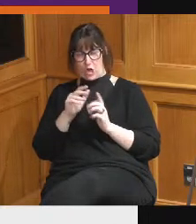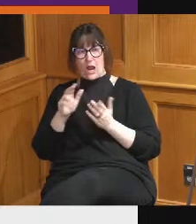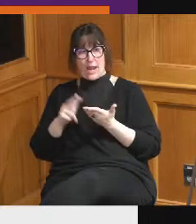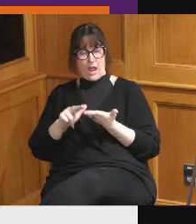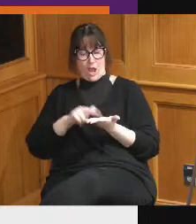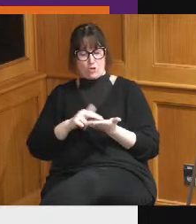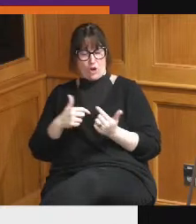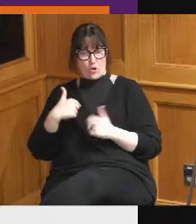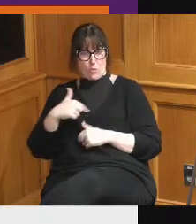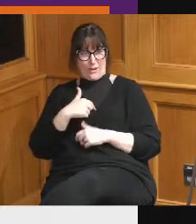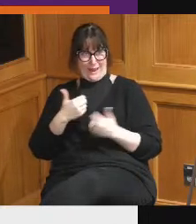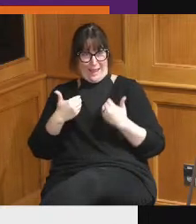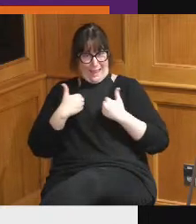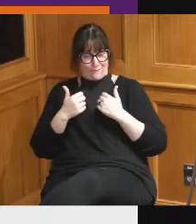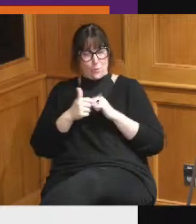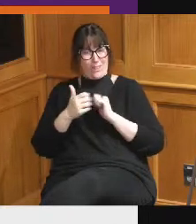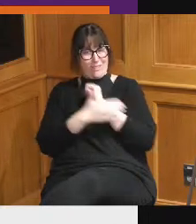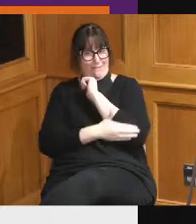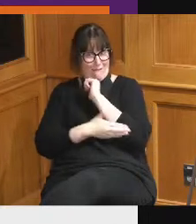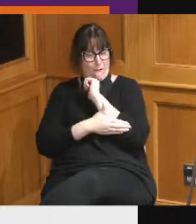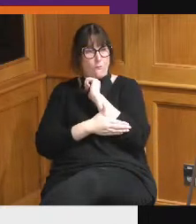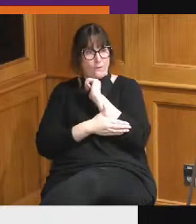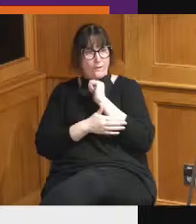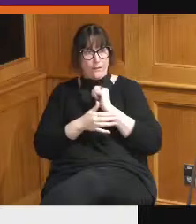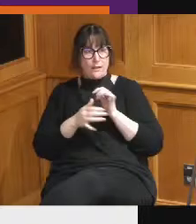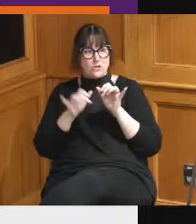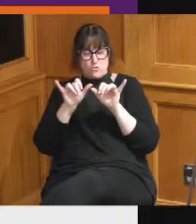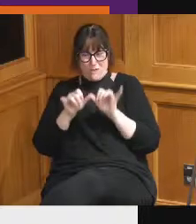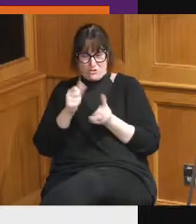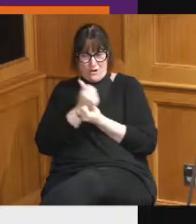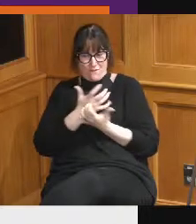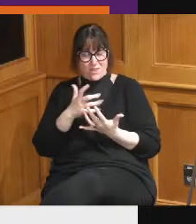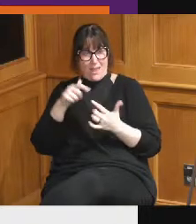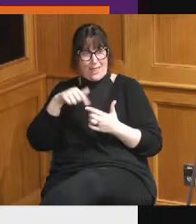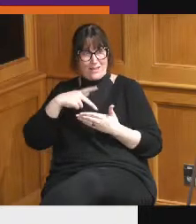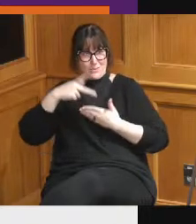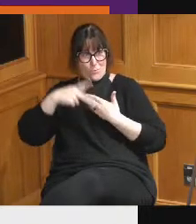with the county to to Administer this program there were these three pots that we meant to